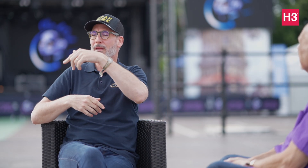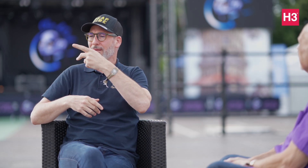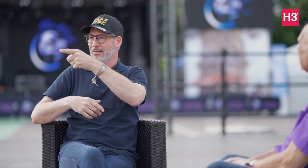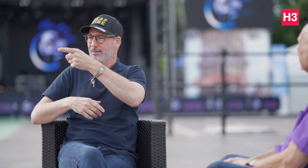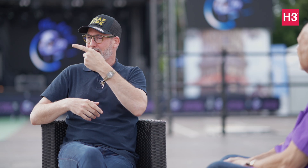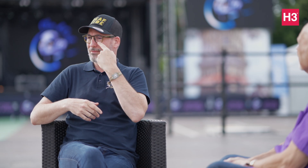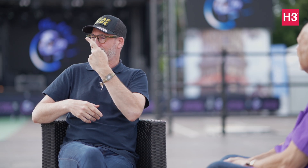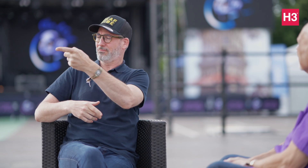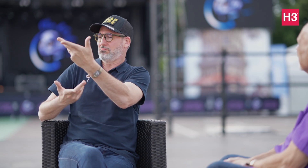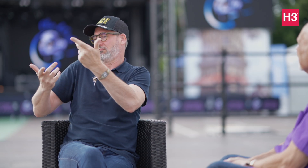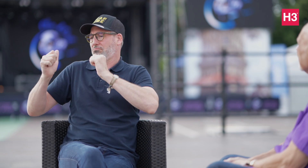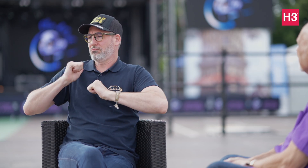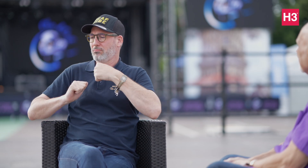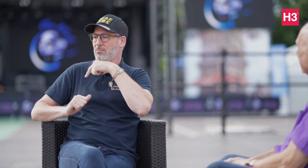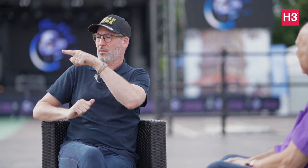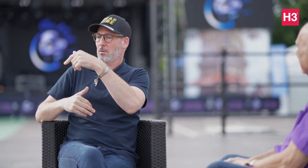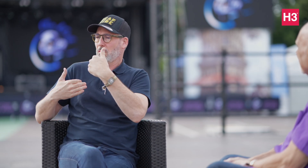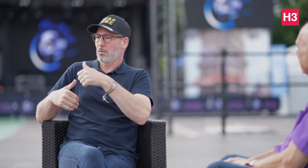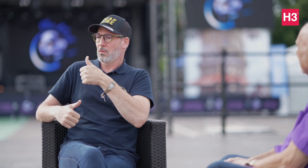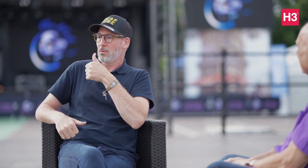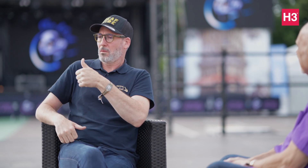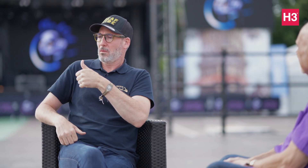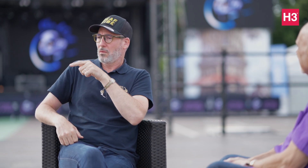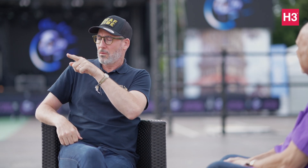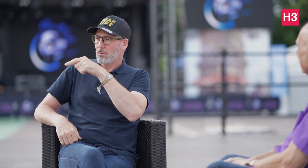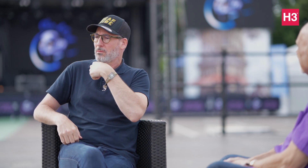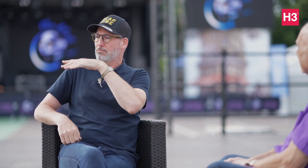I remember attending a festival and meeting a Deaf actor there.